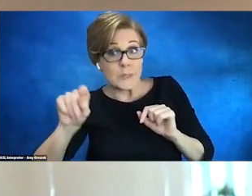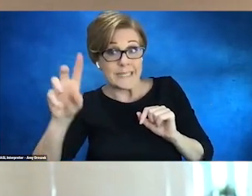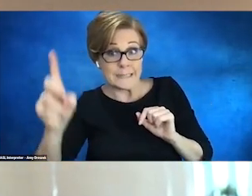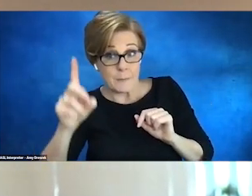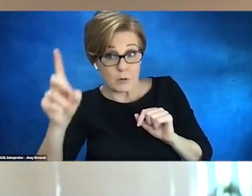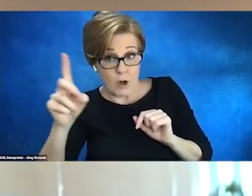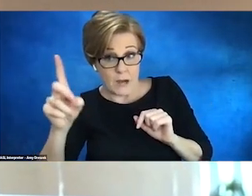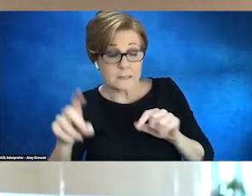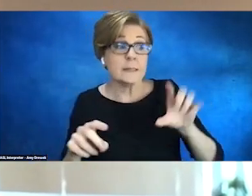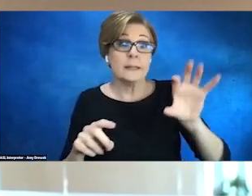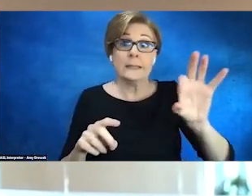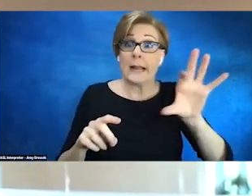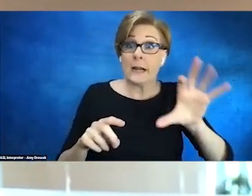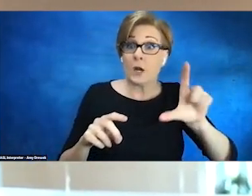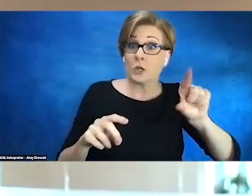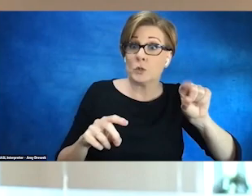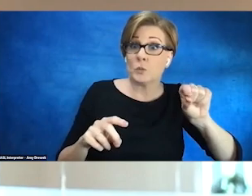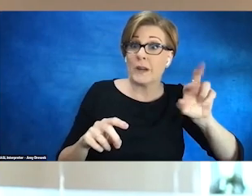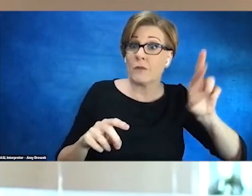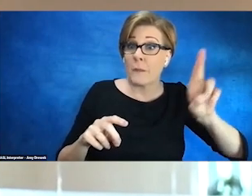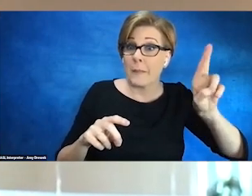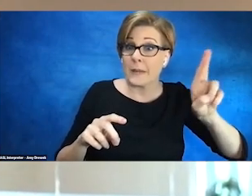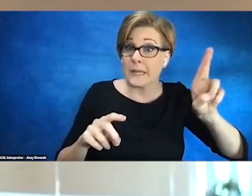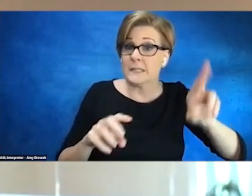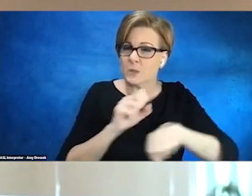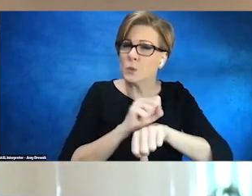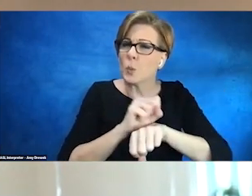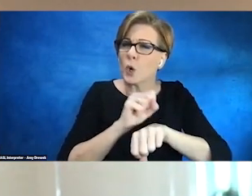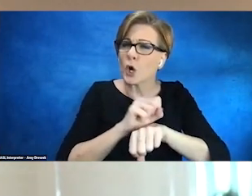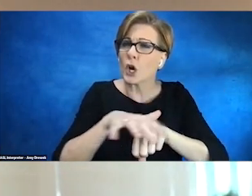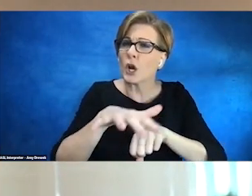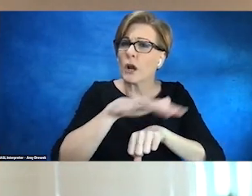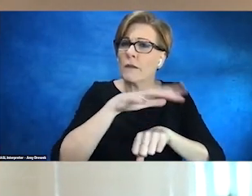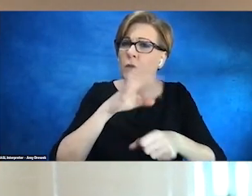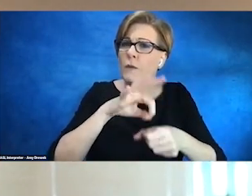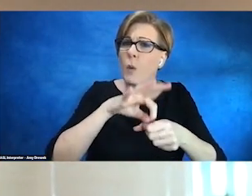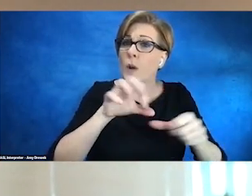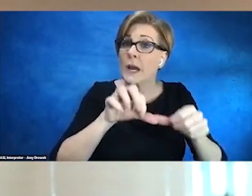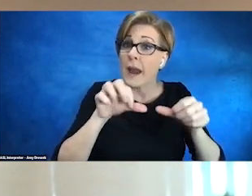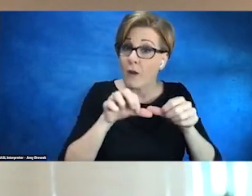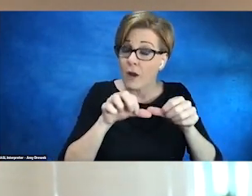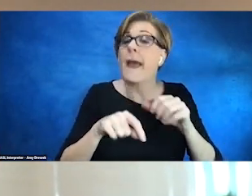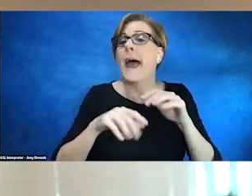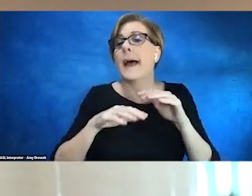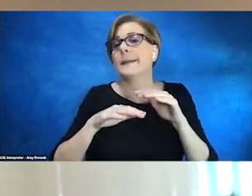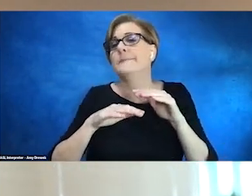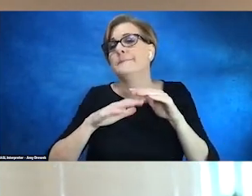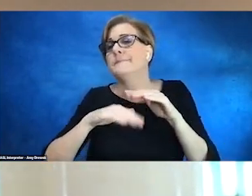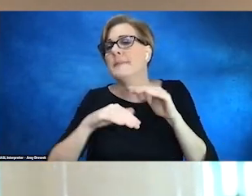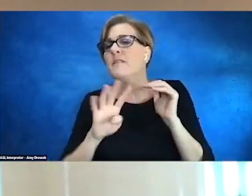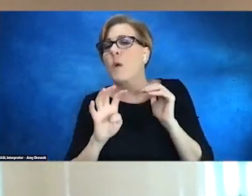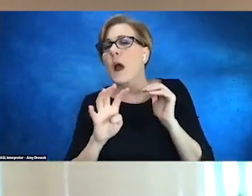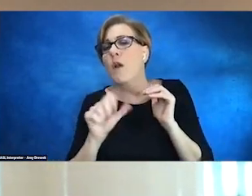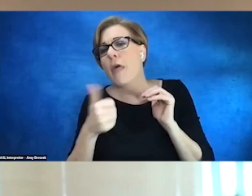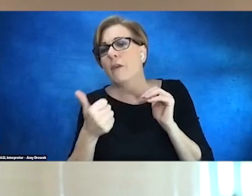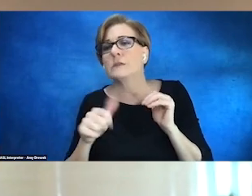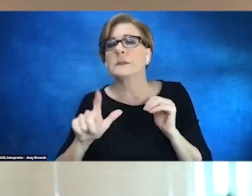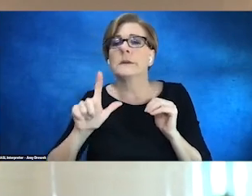to work at our voting locations 920 Republicans to work at our voting locations and just under 400 others